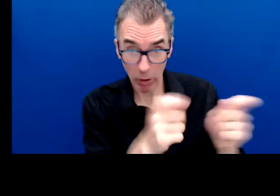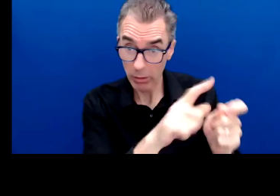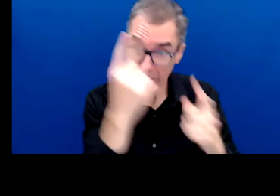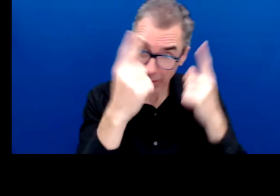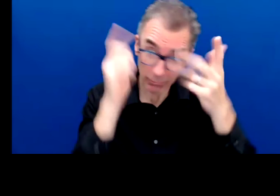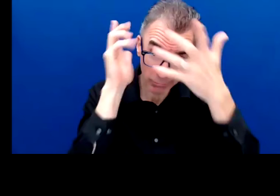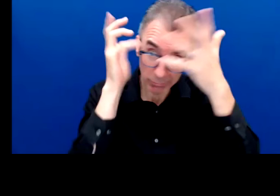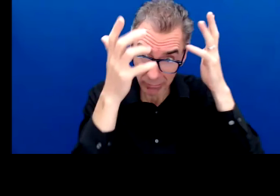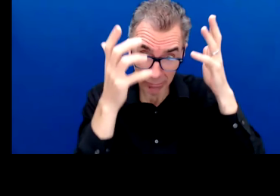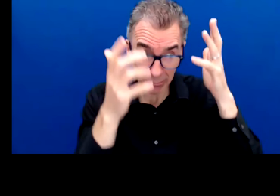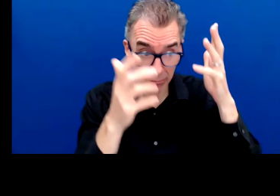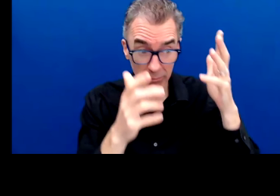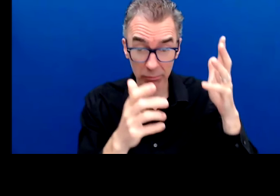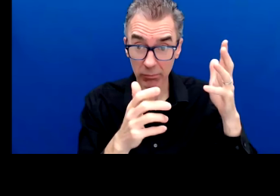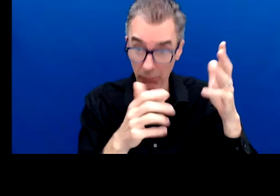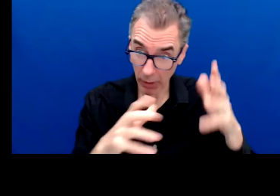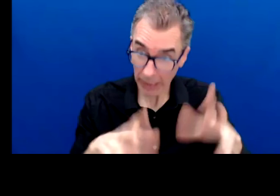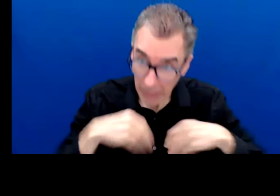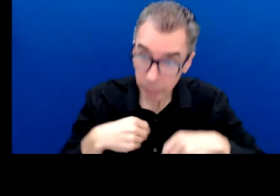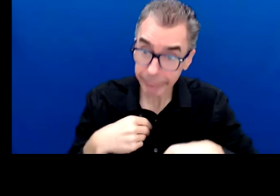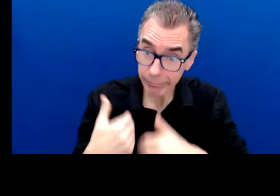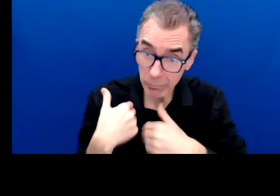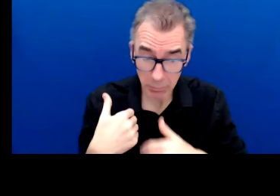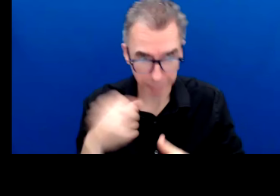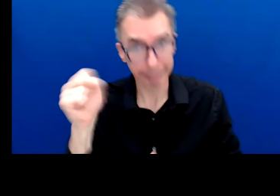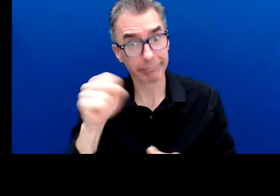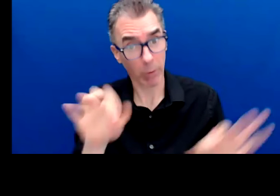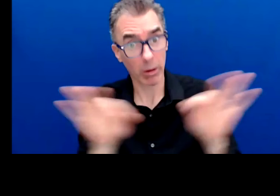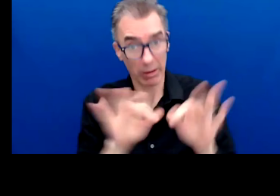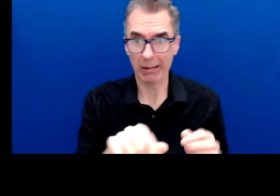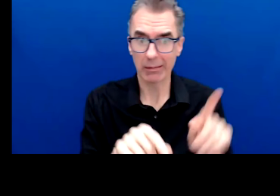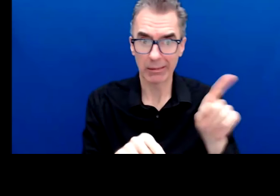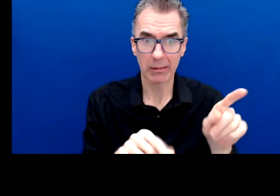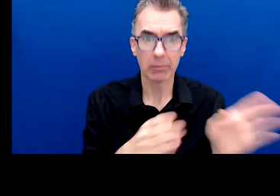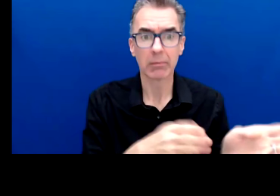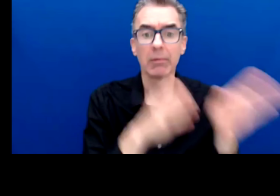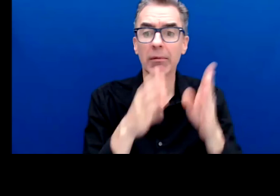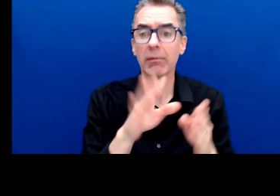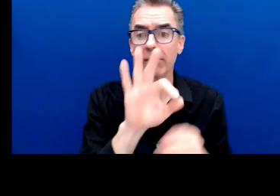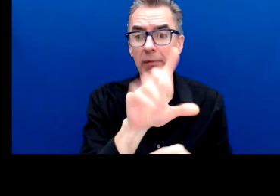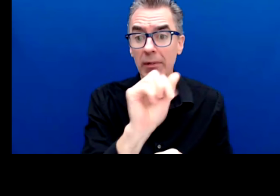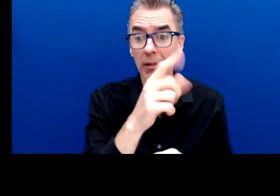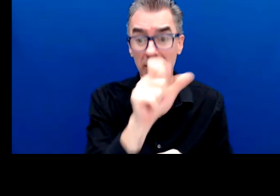class. So again, those do help. The flags, this is meant to alert the student on course progress.